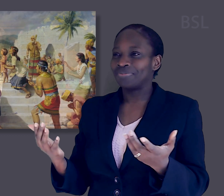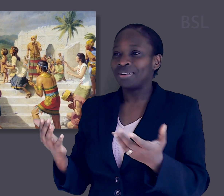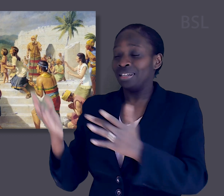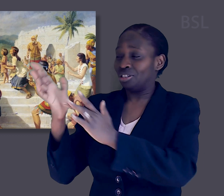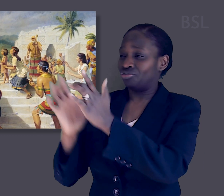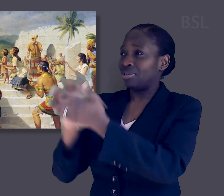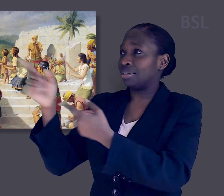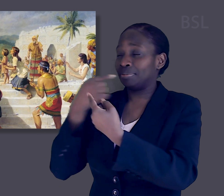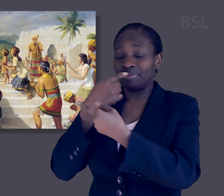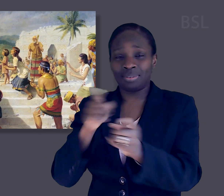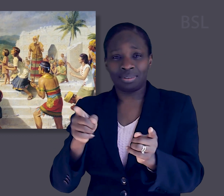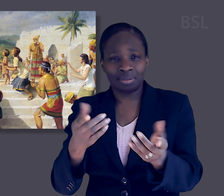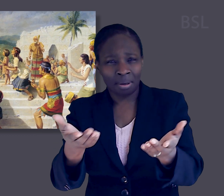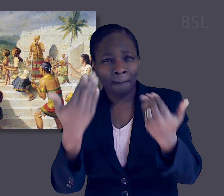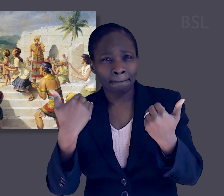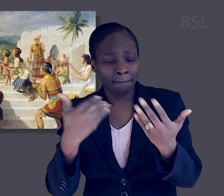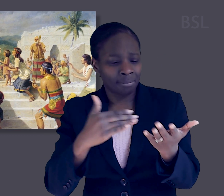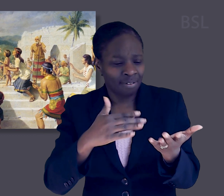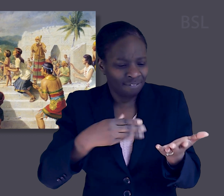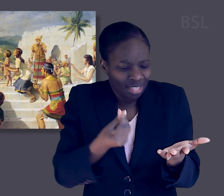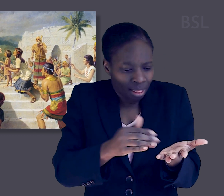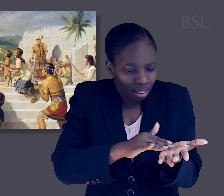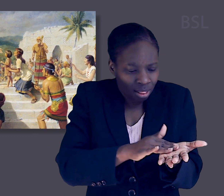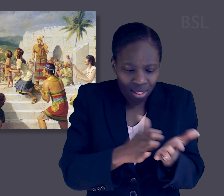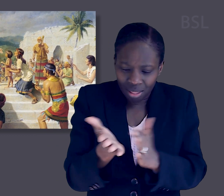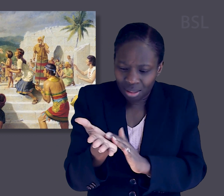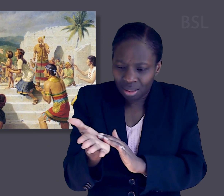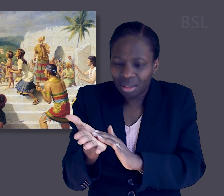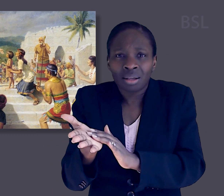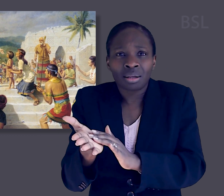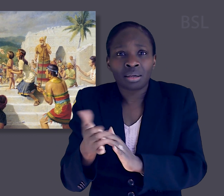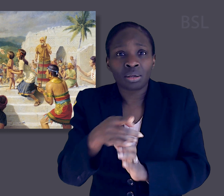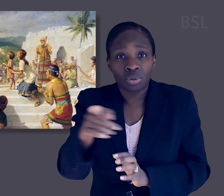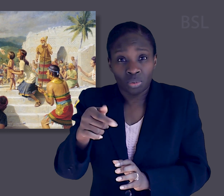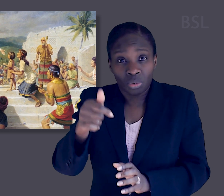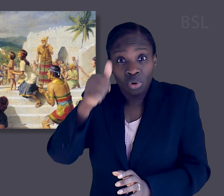“Arise and come forth unto me, … that ye may feel the prints of the nails in my hands and in my feet,